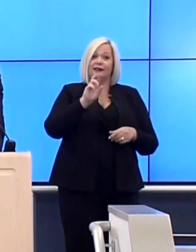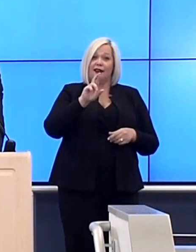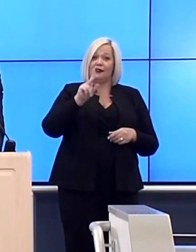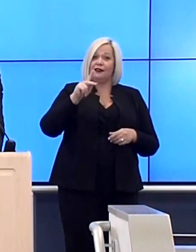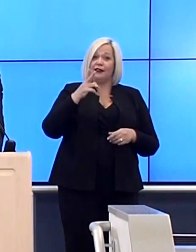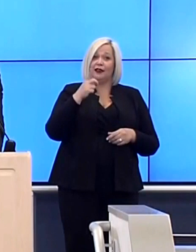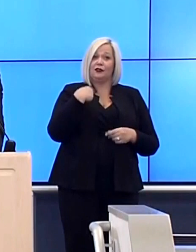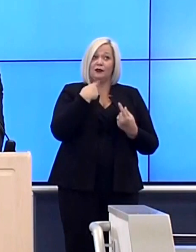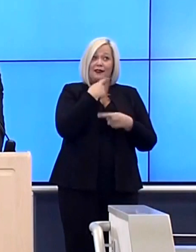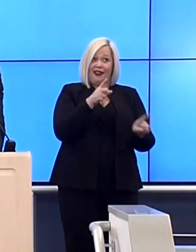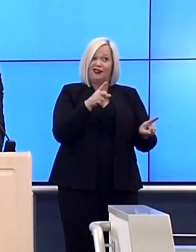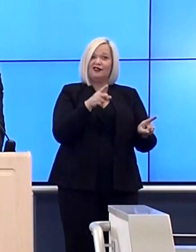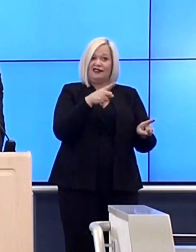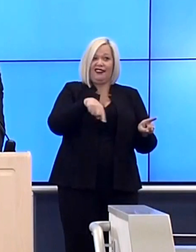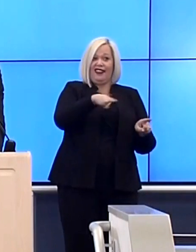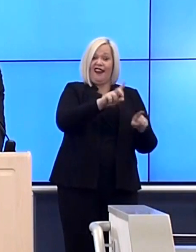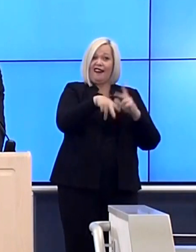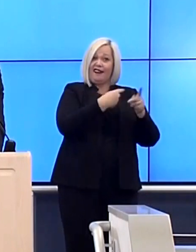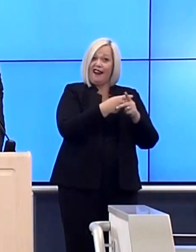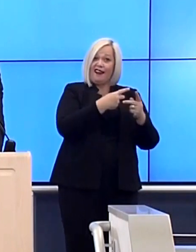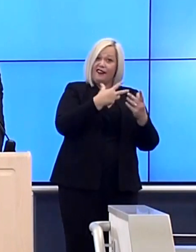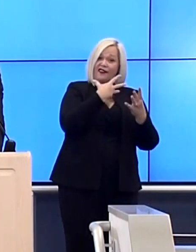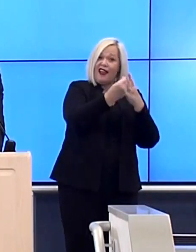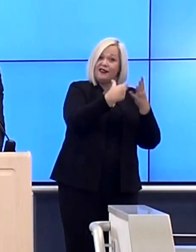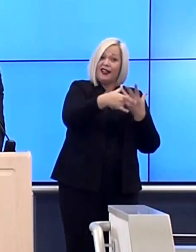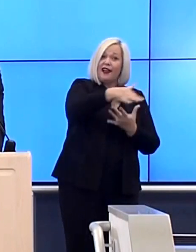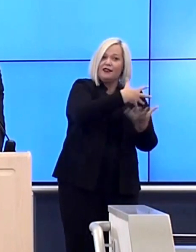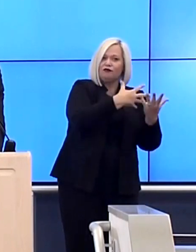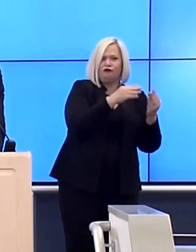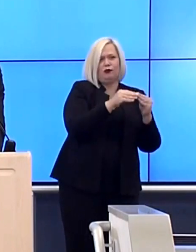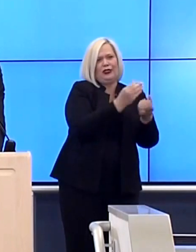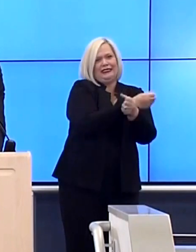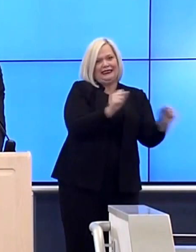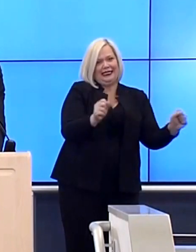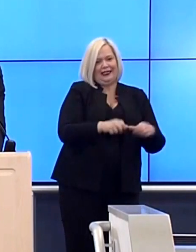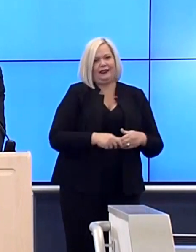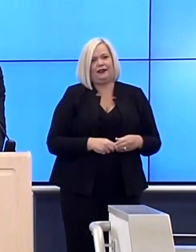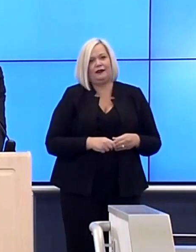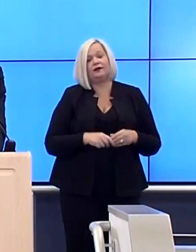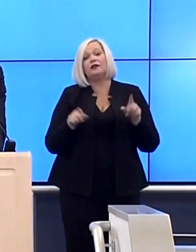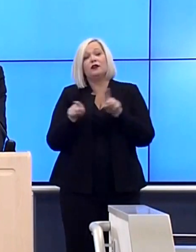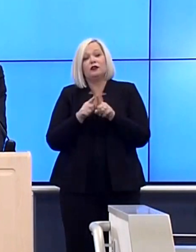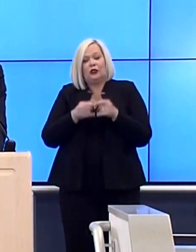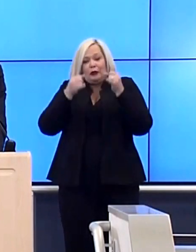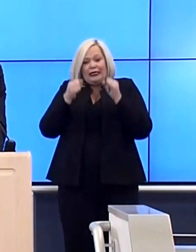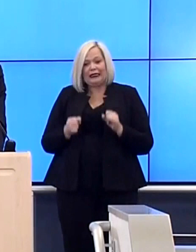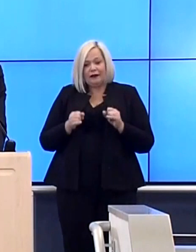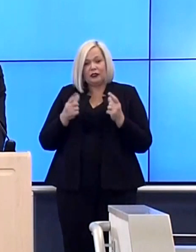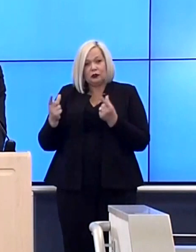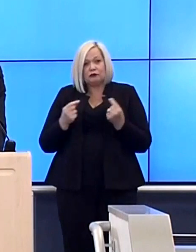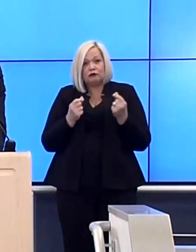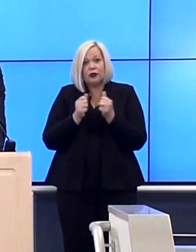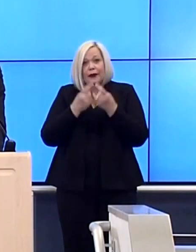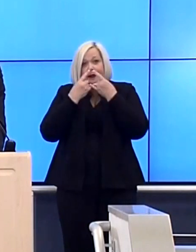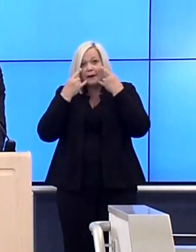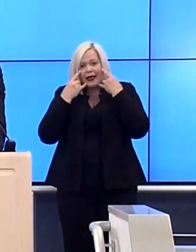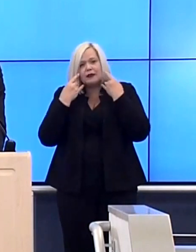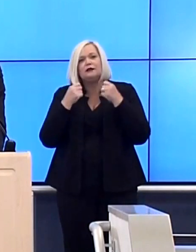AND OUTDOOR DINING AS DR. KHALDUN SAID, THESE SETTINGS DR. KHALDUN SAID, THESE SETTINGS ARE MUCH SAFER. ARE MUCH SAFER. SIXTH, THE ORDER LEAVES OPEN SIXTH, THE ORDER LEAVES OPEN INDOOR, INDIVIDUALIZED